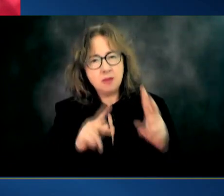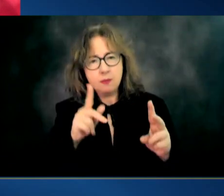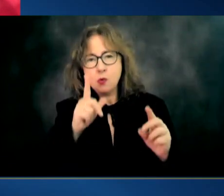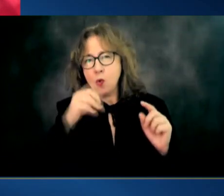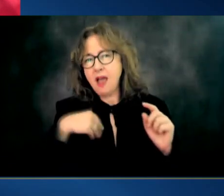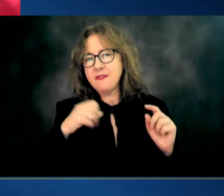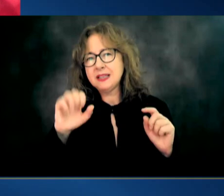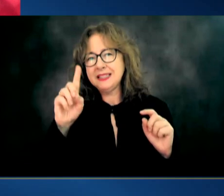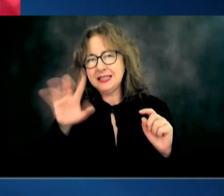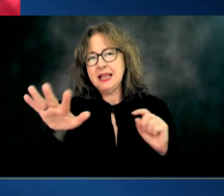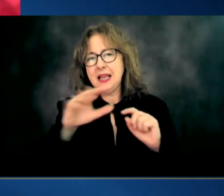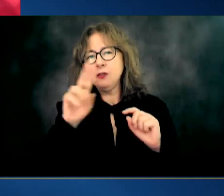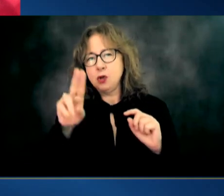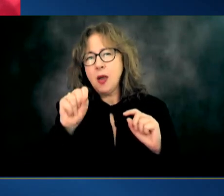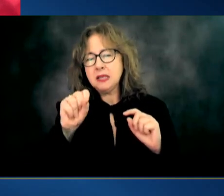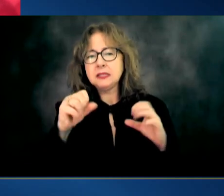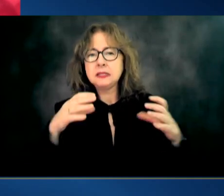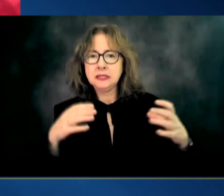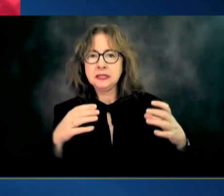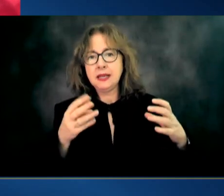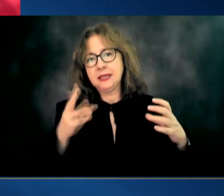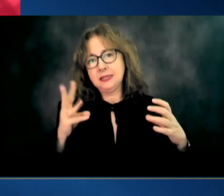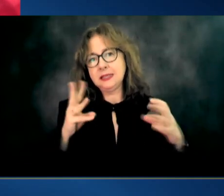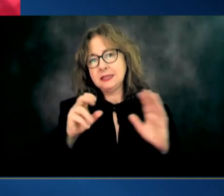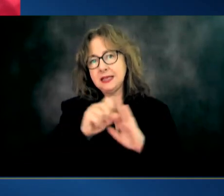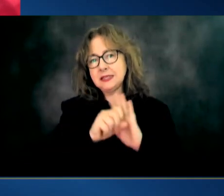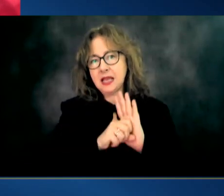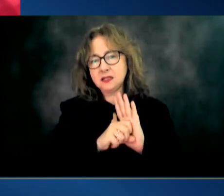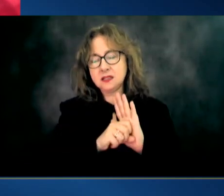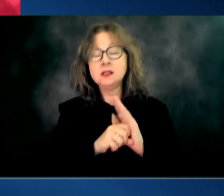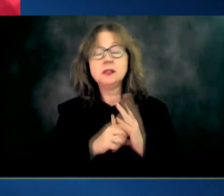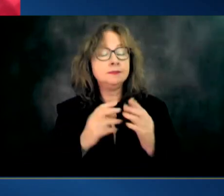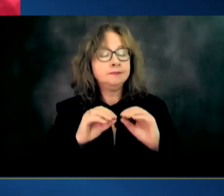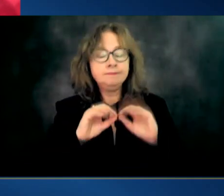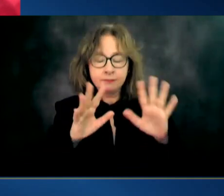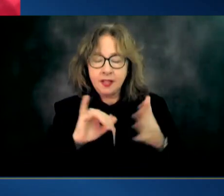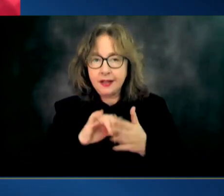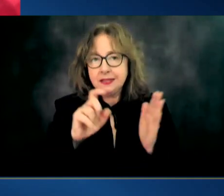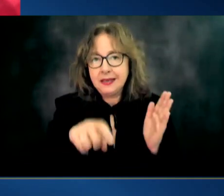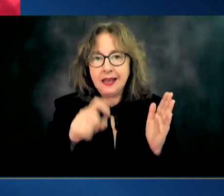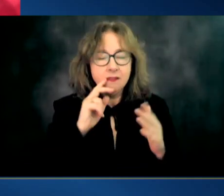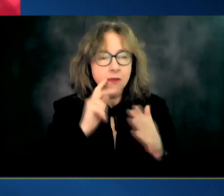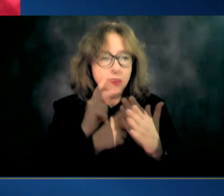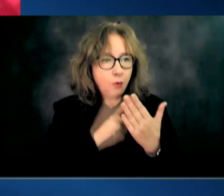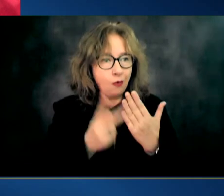So, that's a little bit about the need for the program and how it works. I will close with two